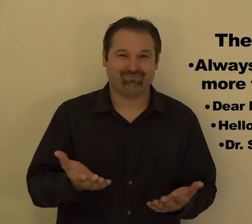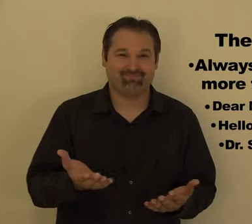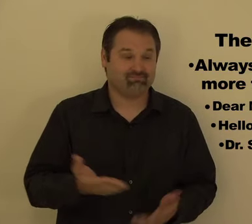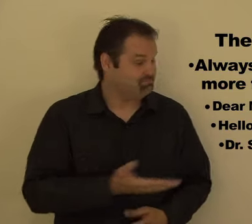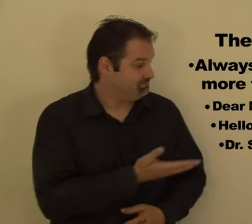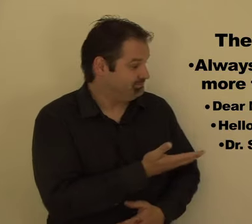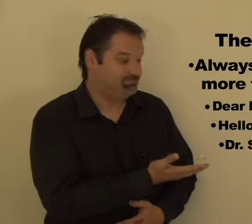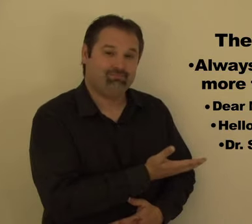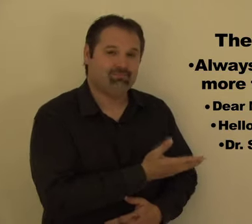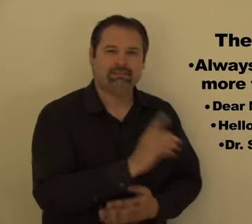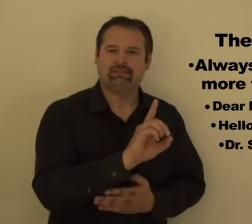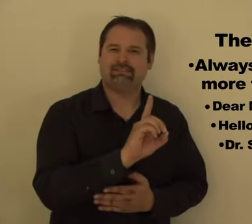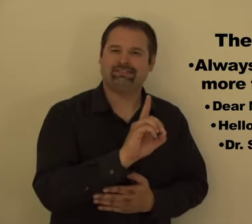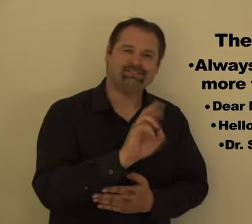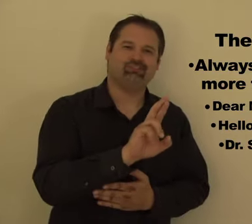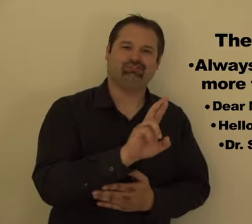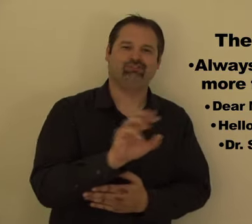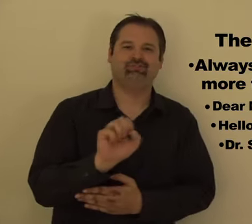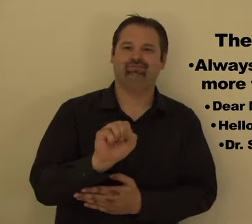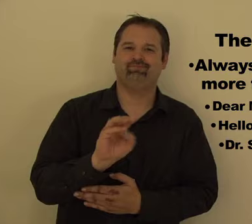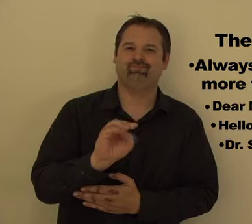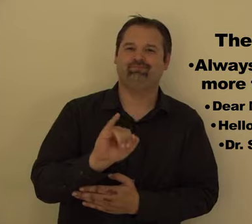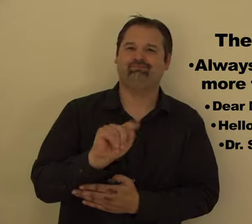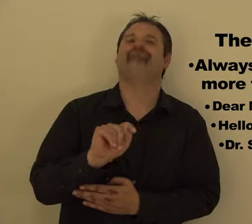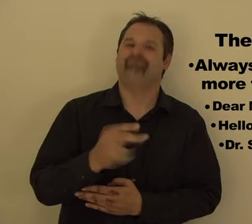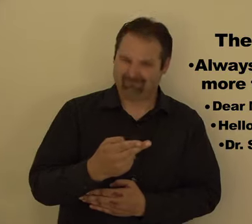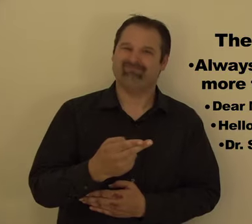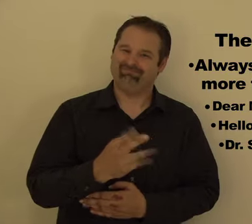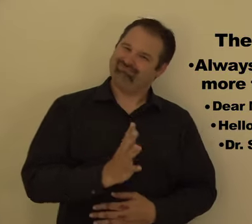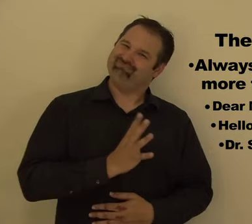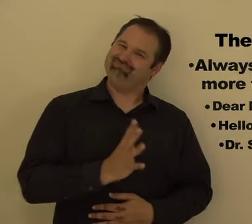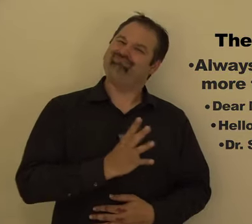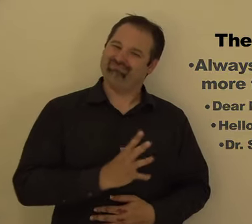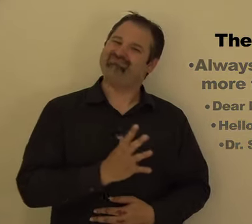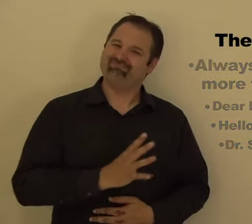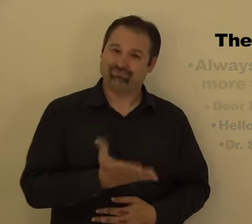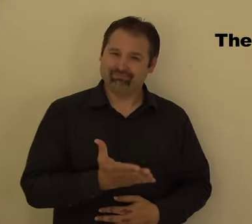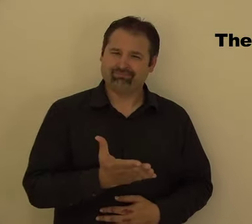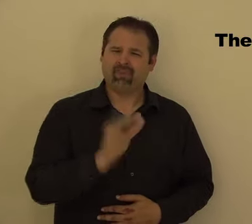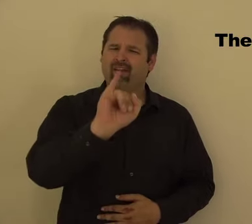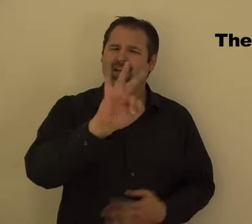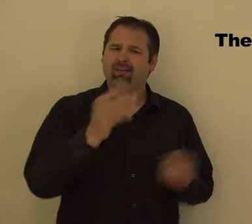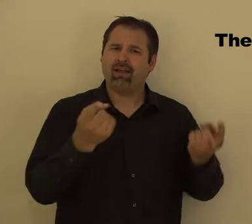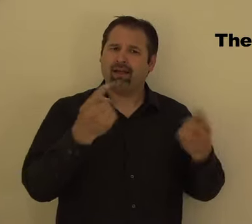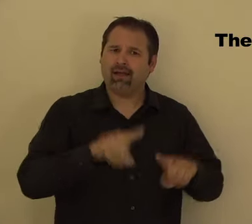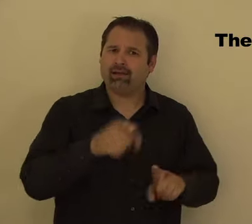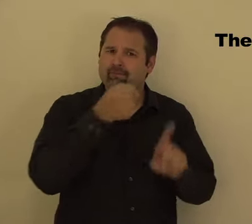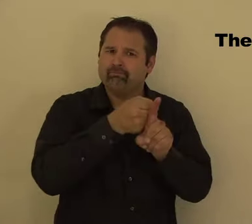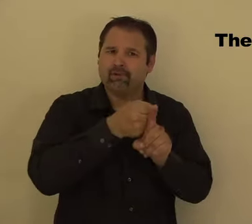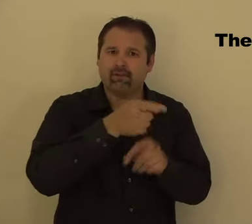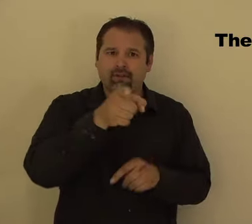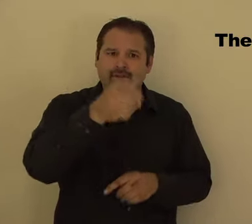In the event you do not know who will be reading your email, it is acceptable to address it